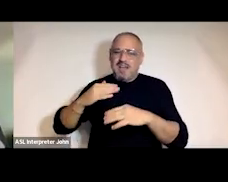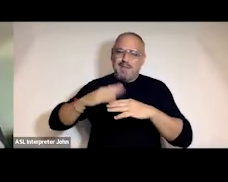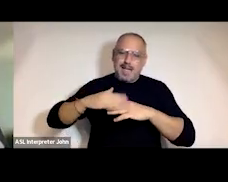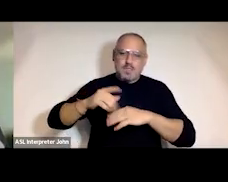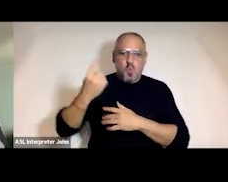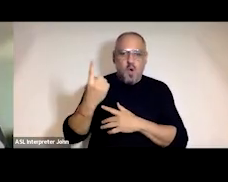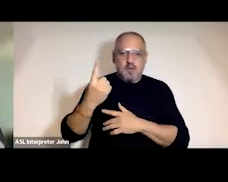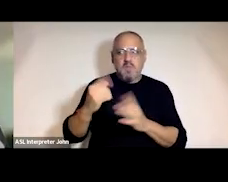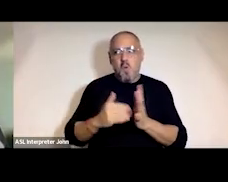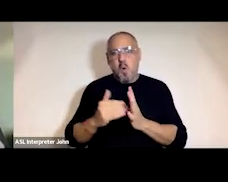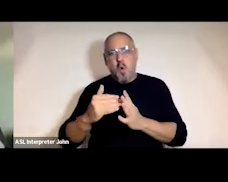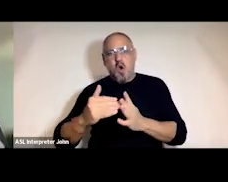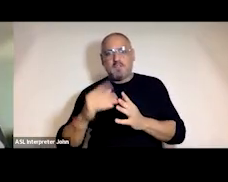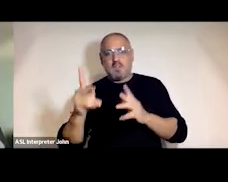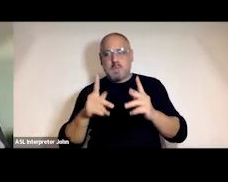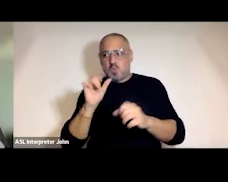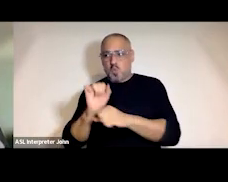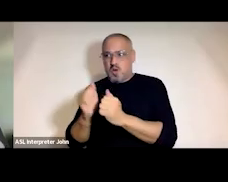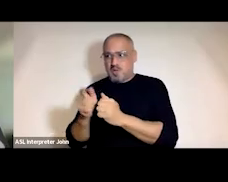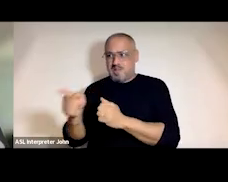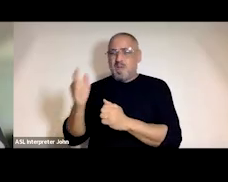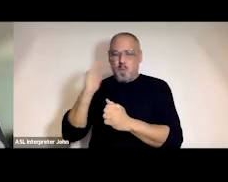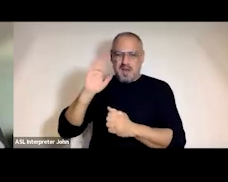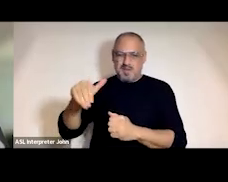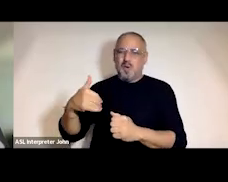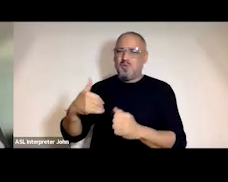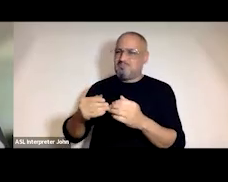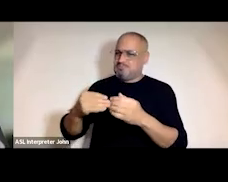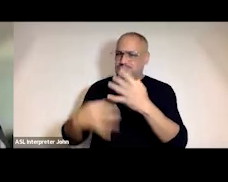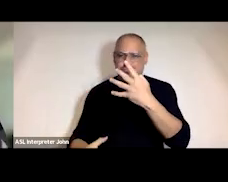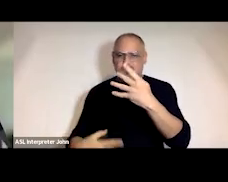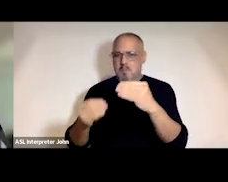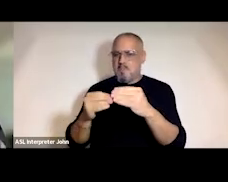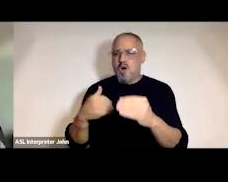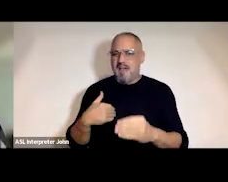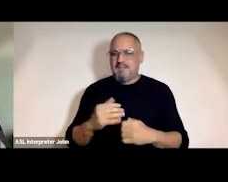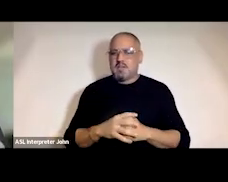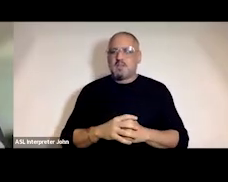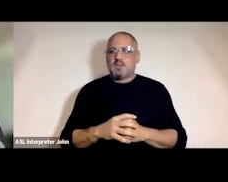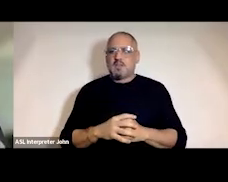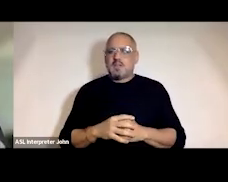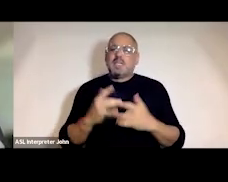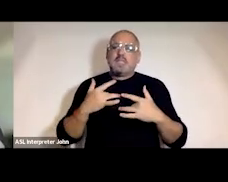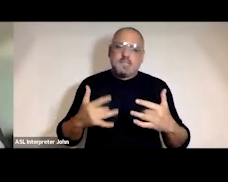but oftentimes for the people that we work with, we know that there are always more than one. Well, typically more than one.